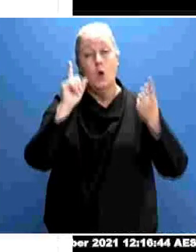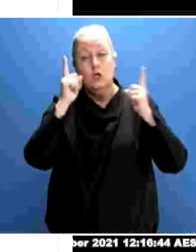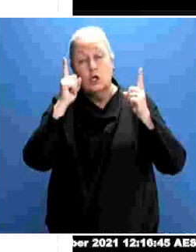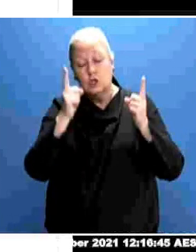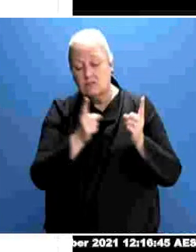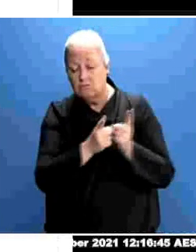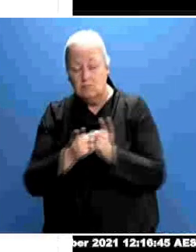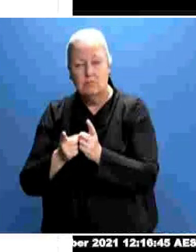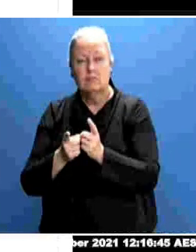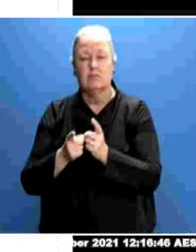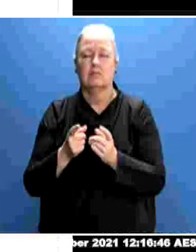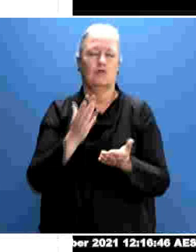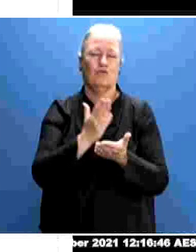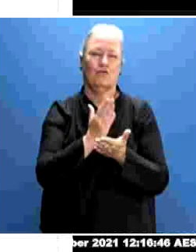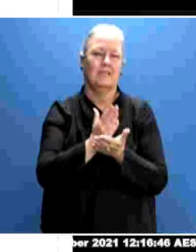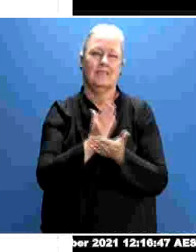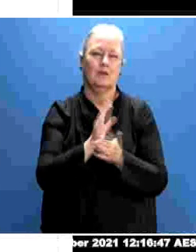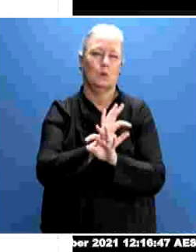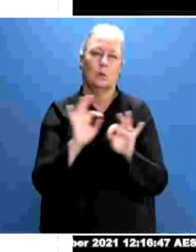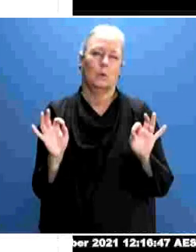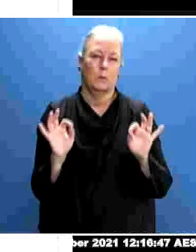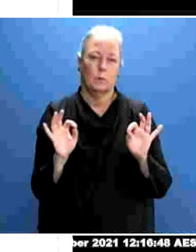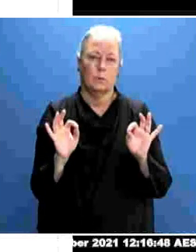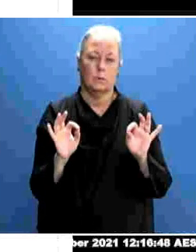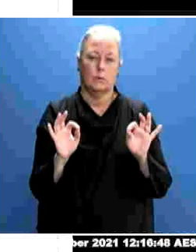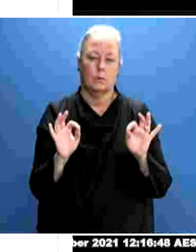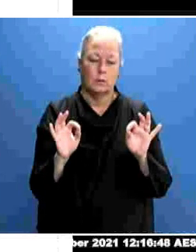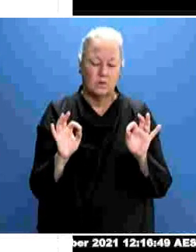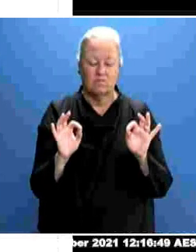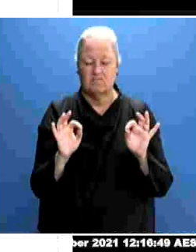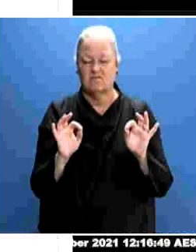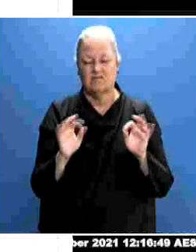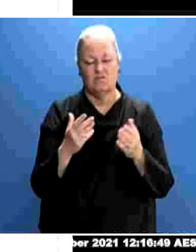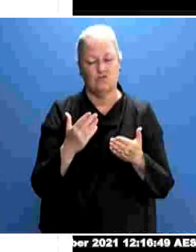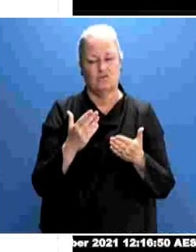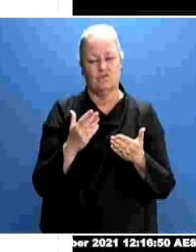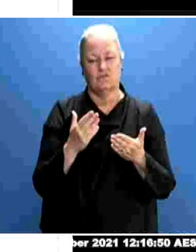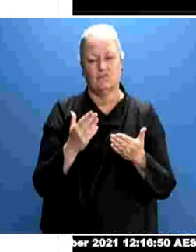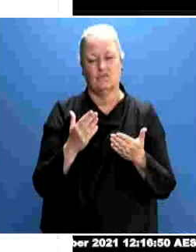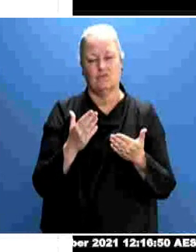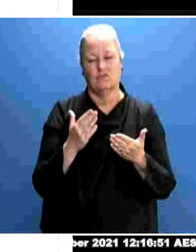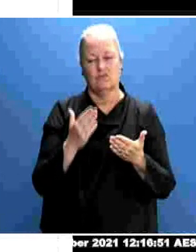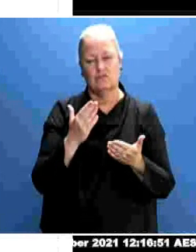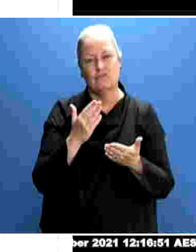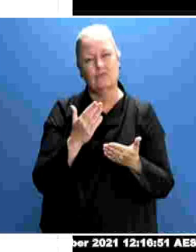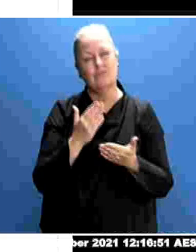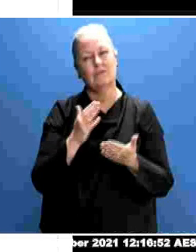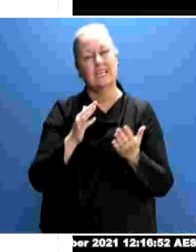there's not really any parameters, either in legislation or sufficiently in